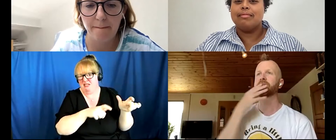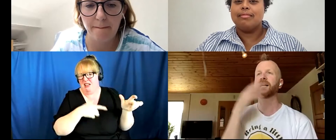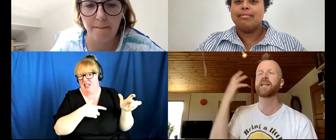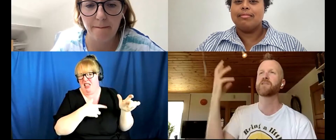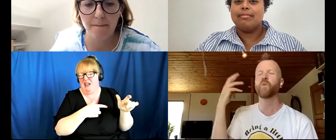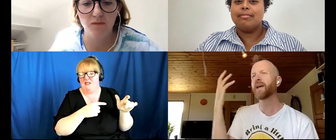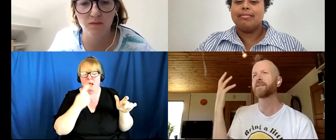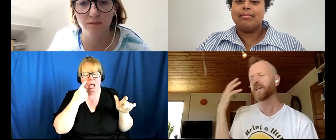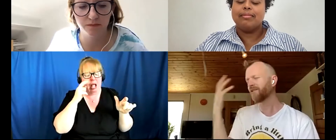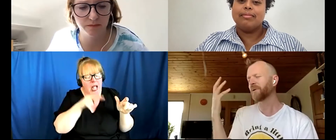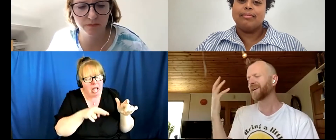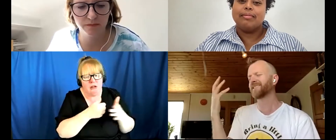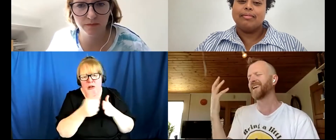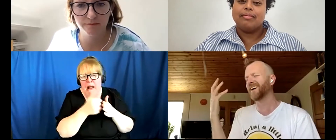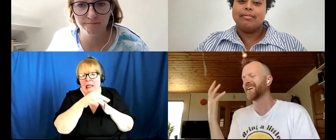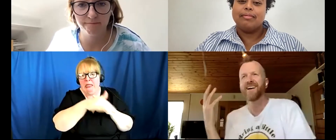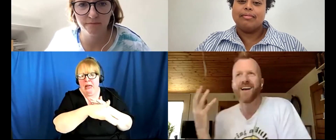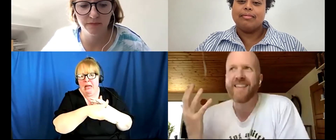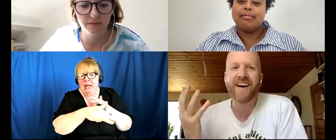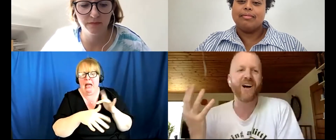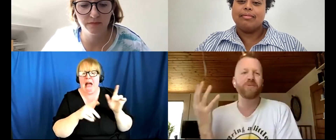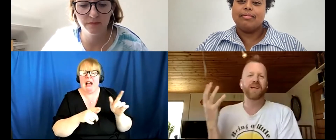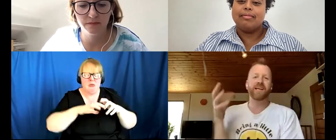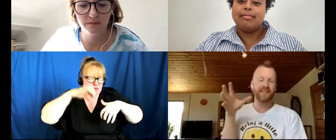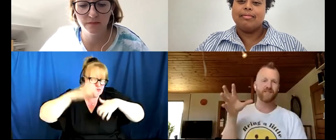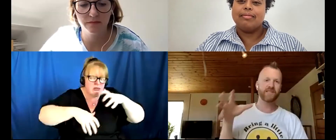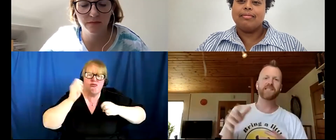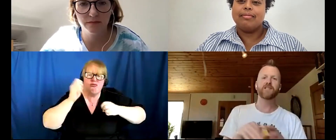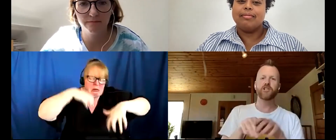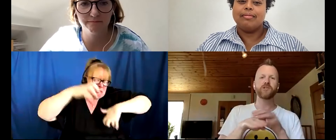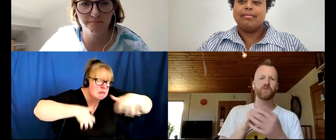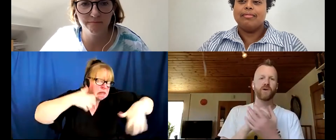And I had this weird, terrible idea that I would like he had these fantastic shoes were